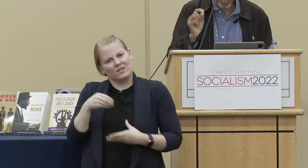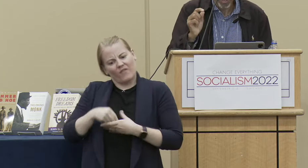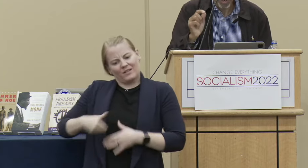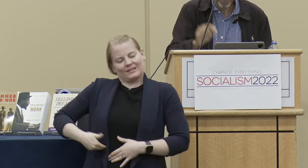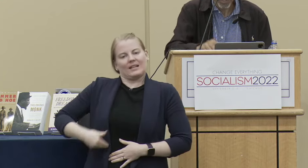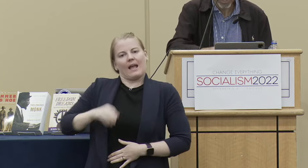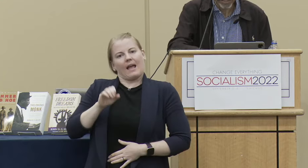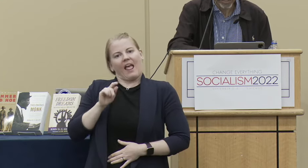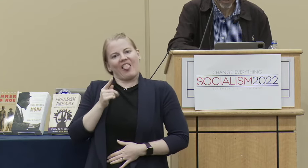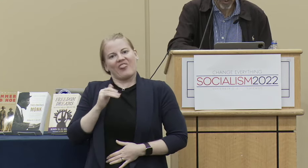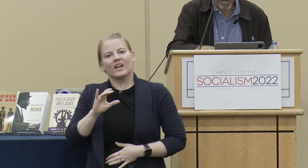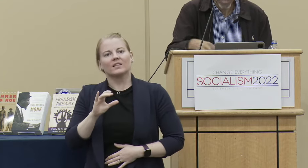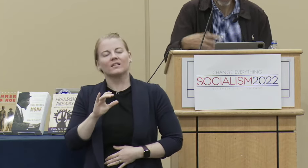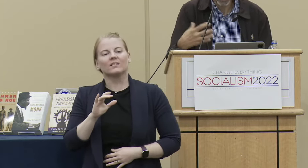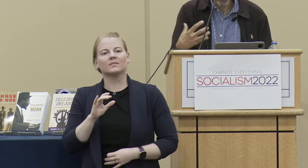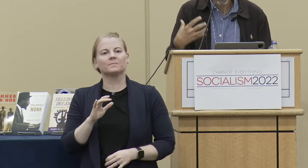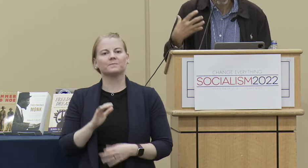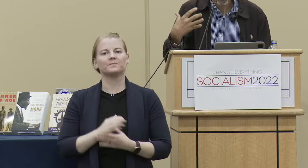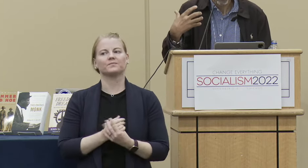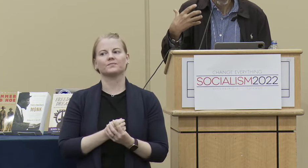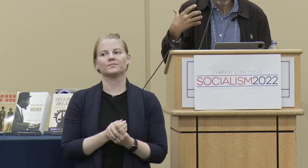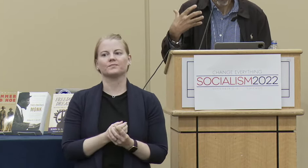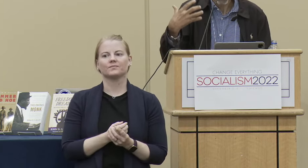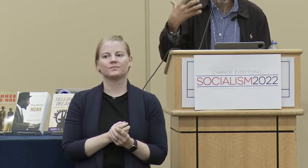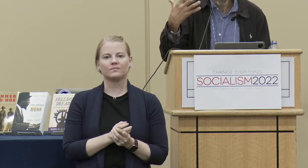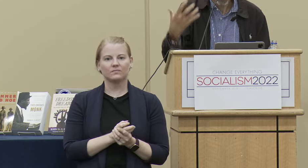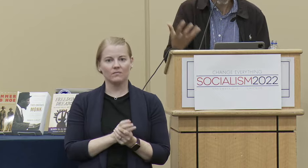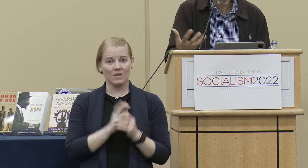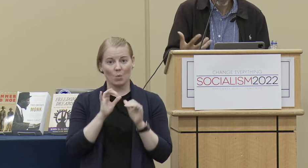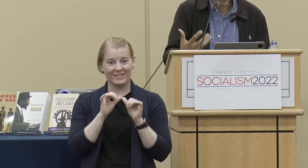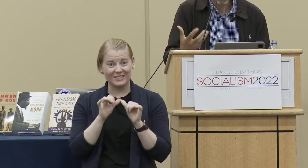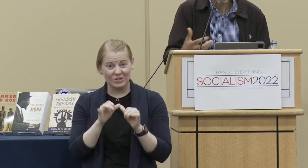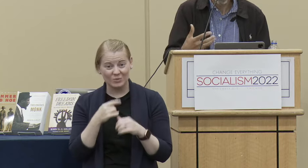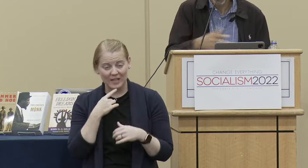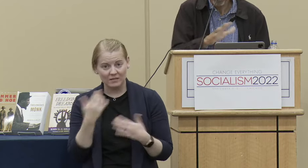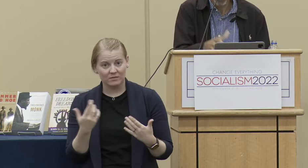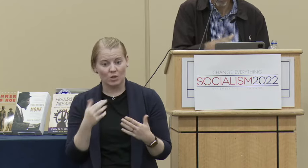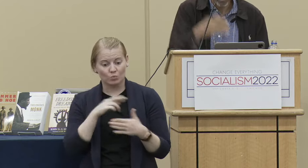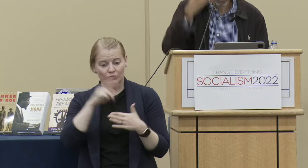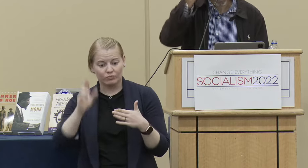reverendReverend Ford . In an ethic.